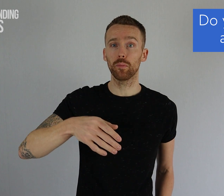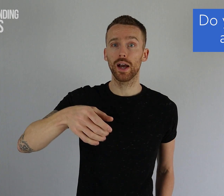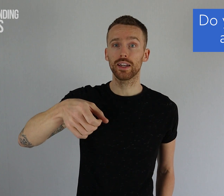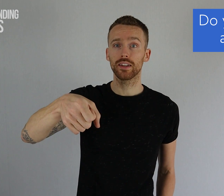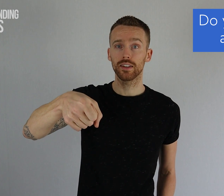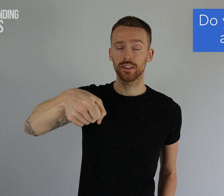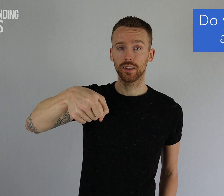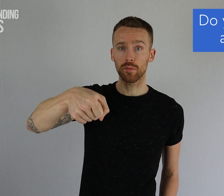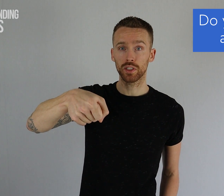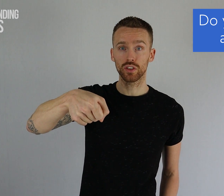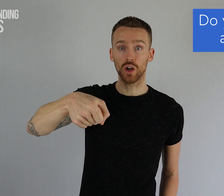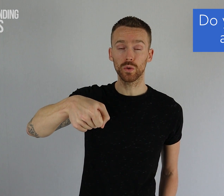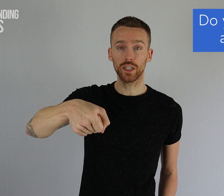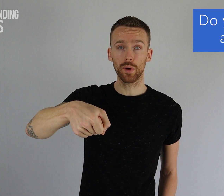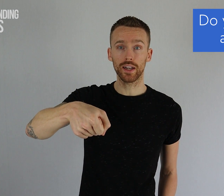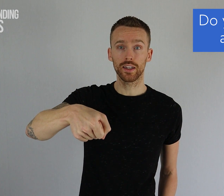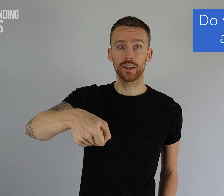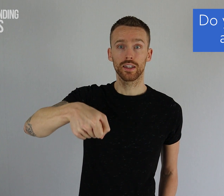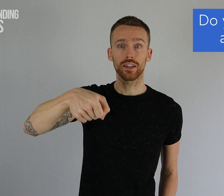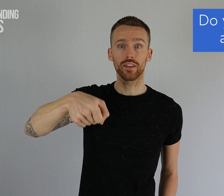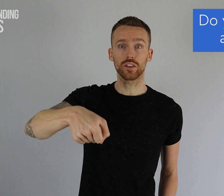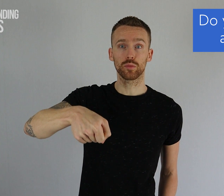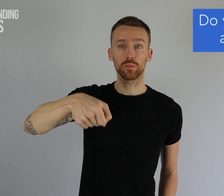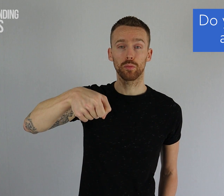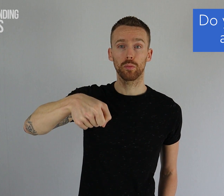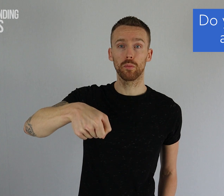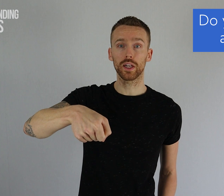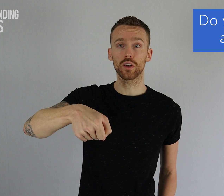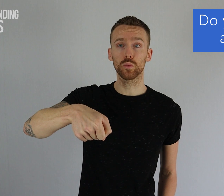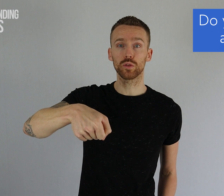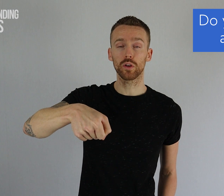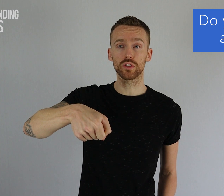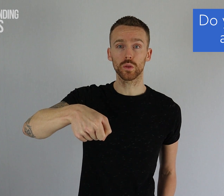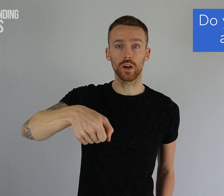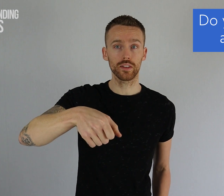And then bag. Just imagine you're holding a bag and then just make an upwards motion